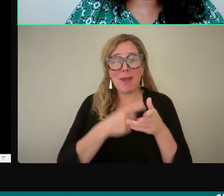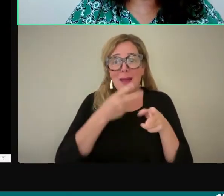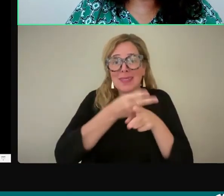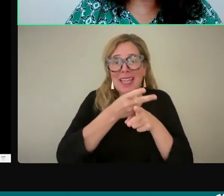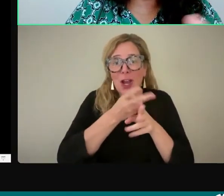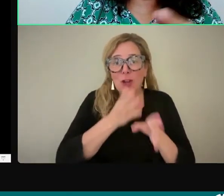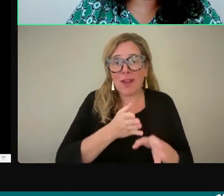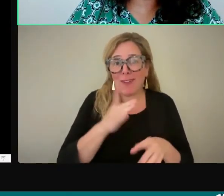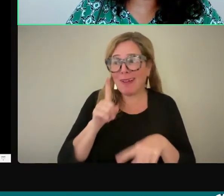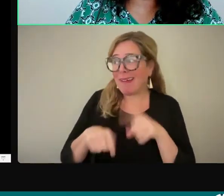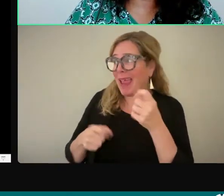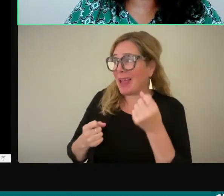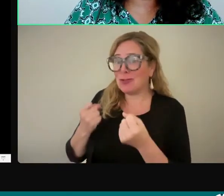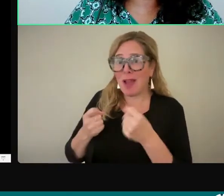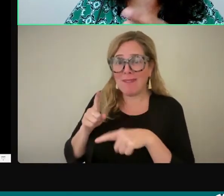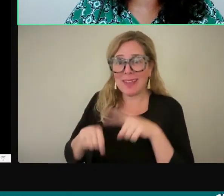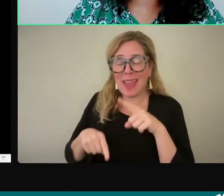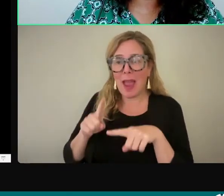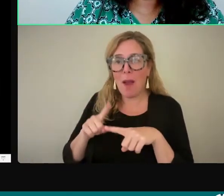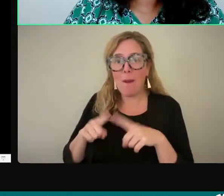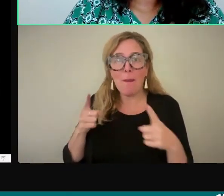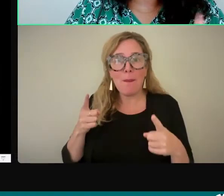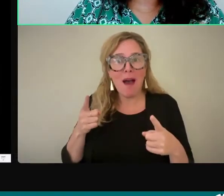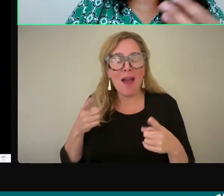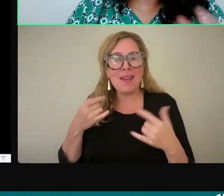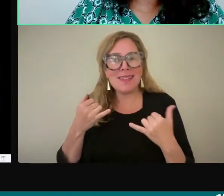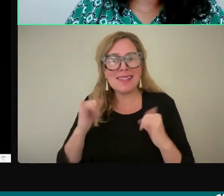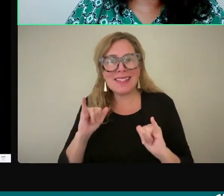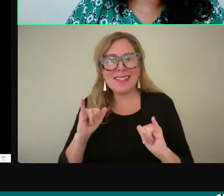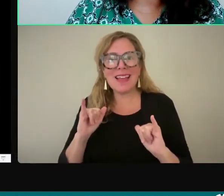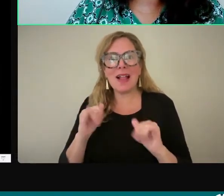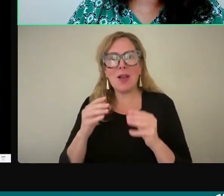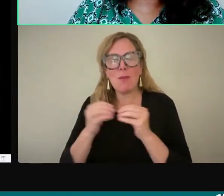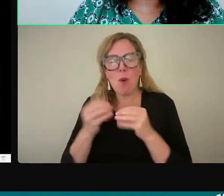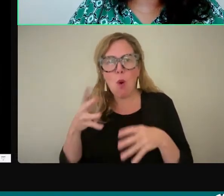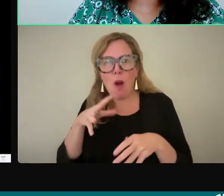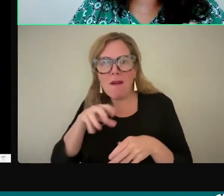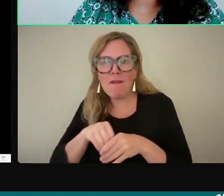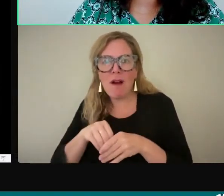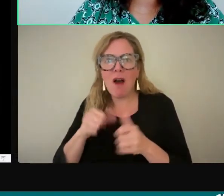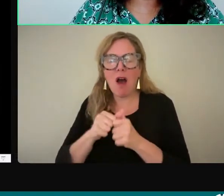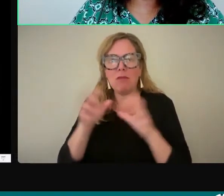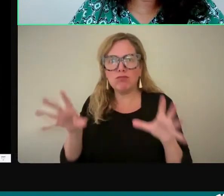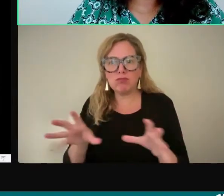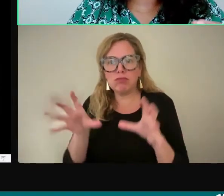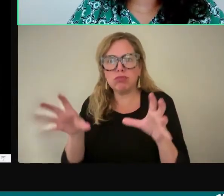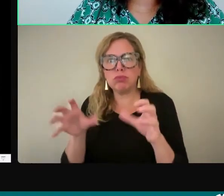as you can hear, there's just a lot more steps. So a ride is necessary but not sufficient to get